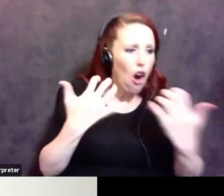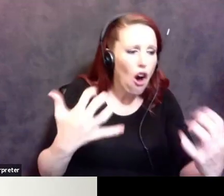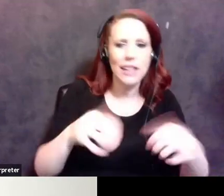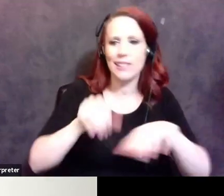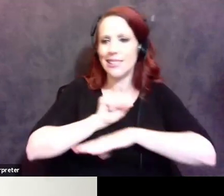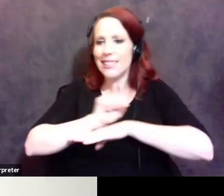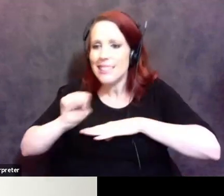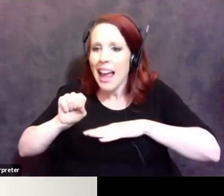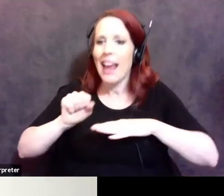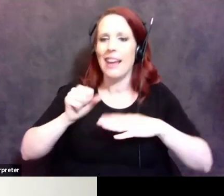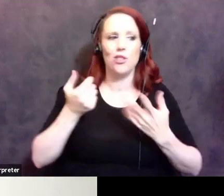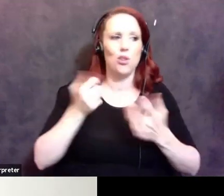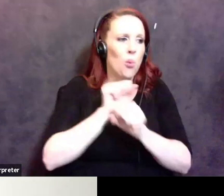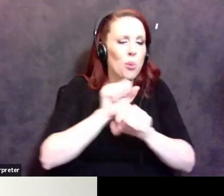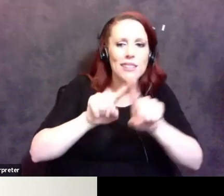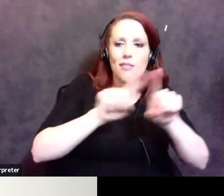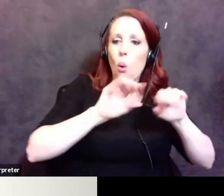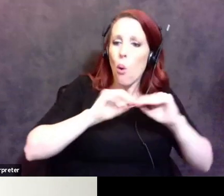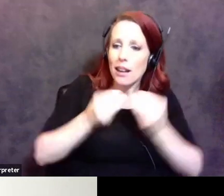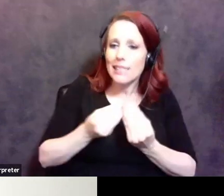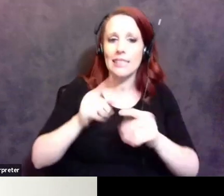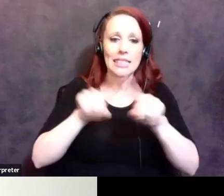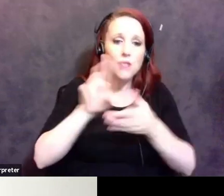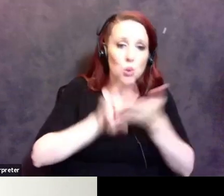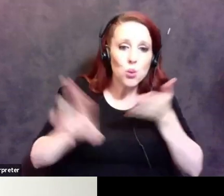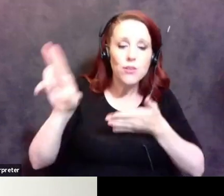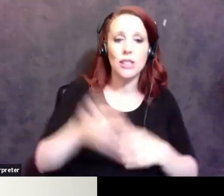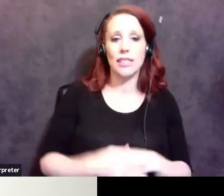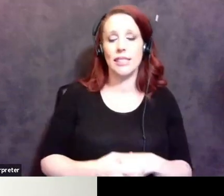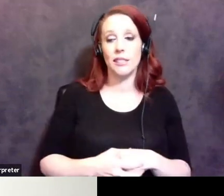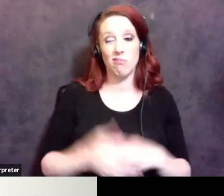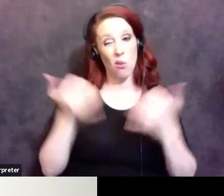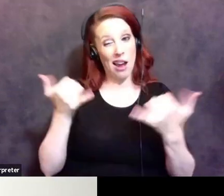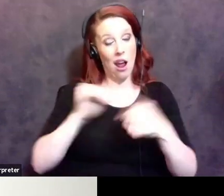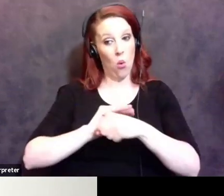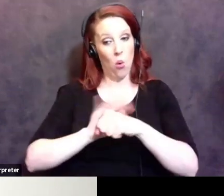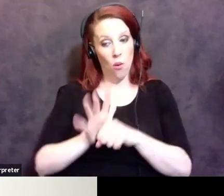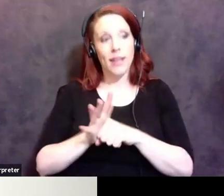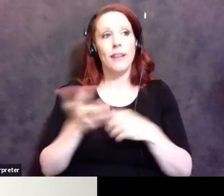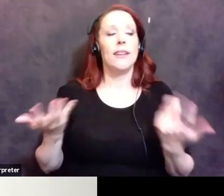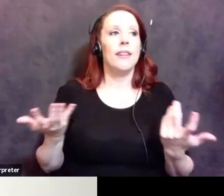I will say now in our current COVID state, a big part of what we are trying to do is